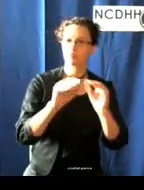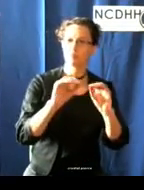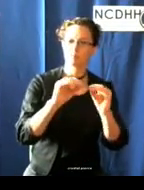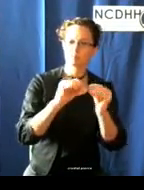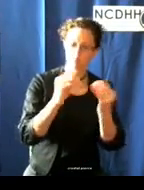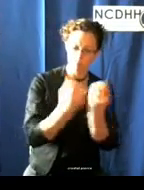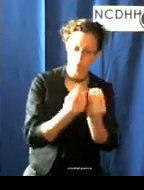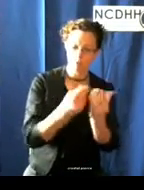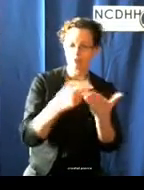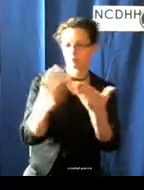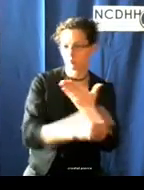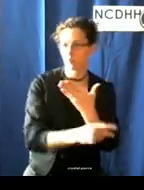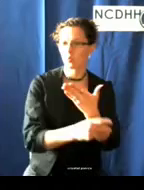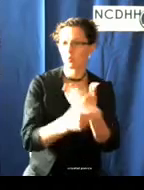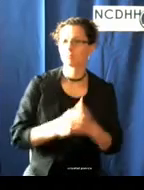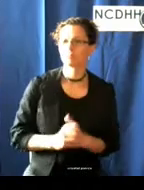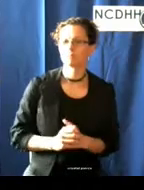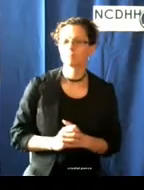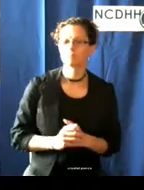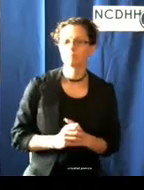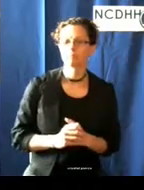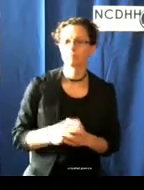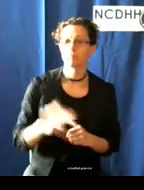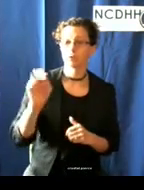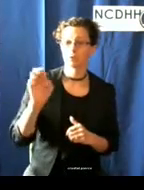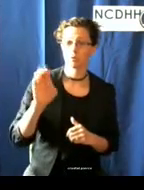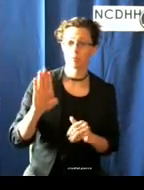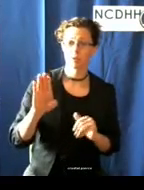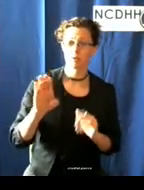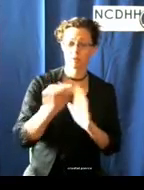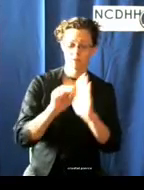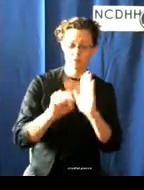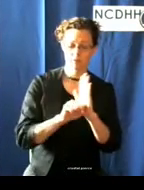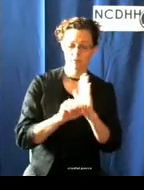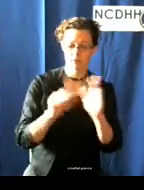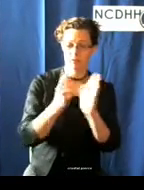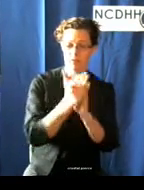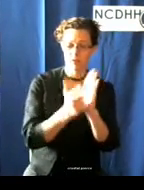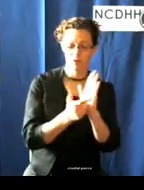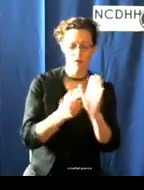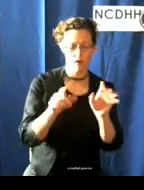NEBRASKA STATE LAW ALSO OUTLINES SOME VERY SPECIFIC REQUIREMENTS